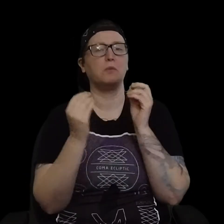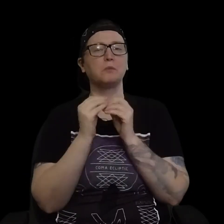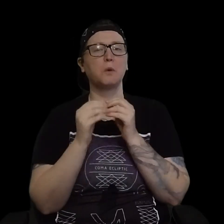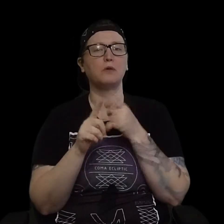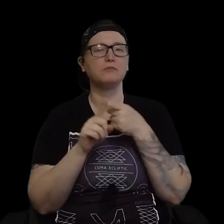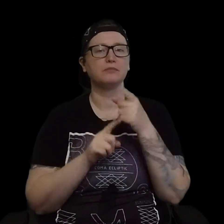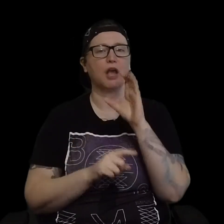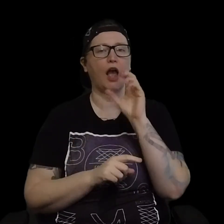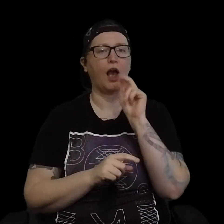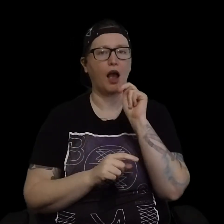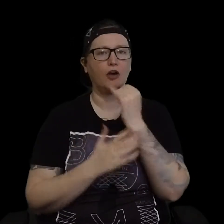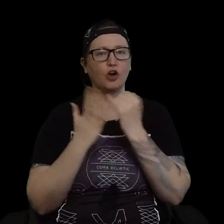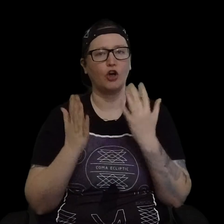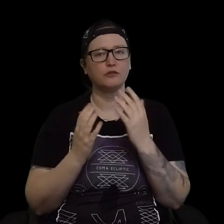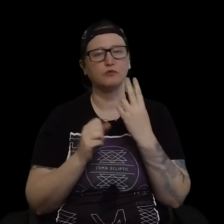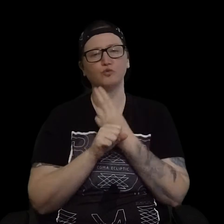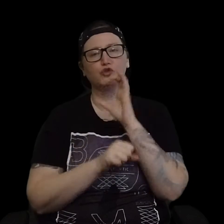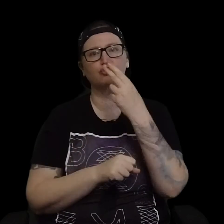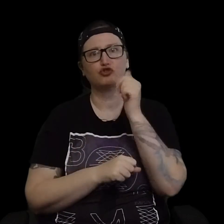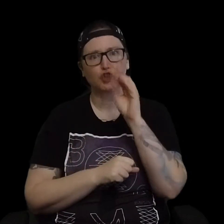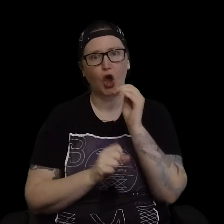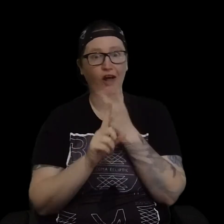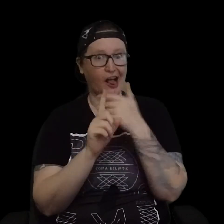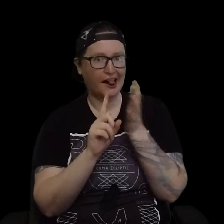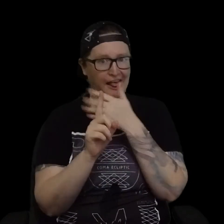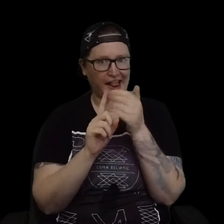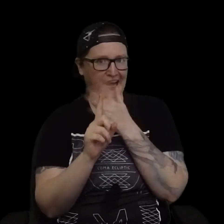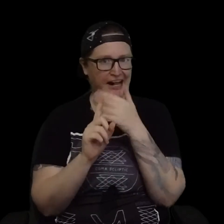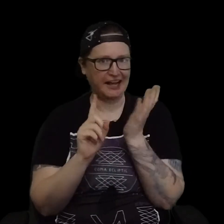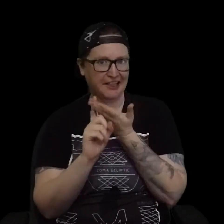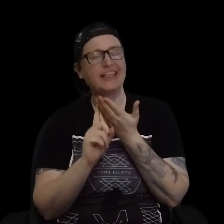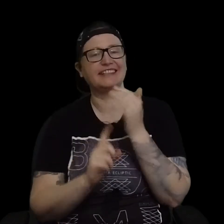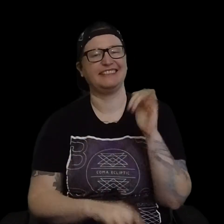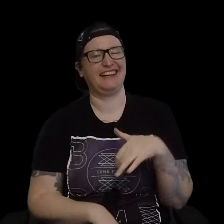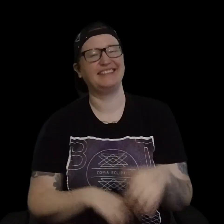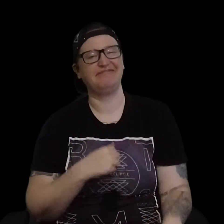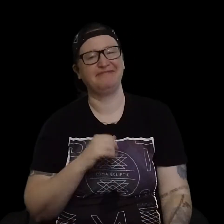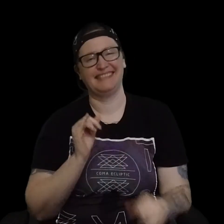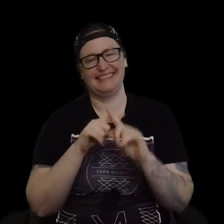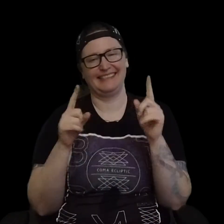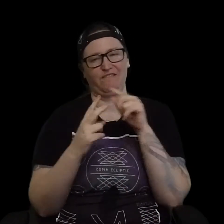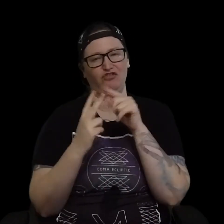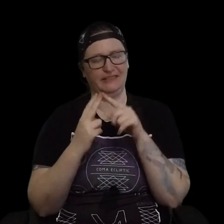spiders where sharks are more like con artists use charm or manipulative that sort of thing